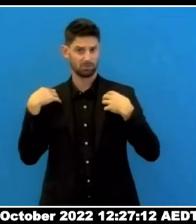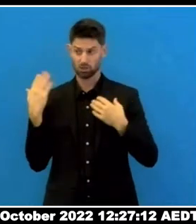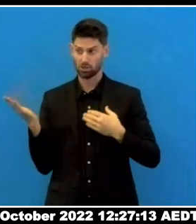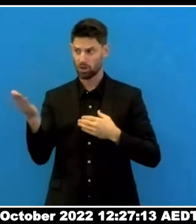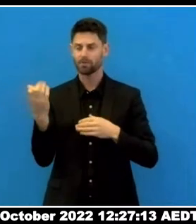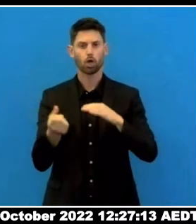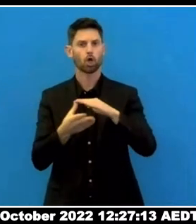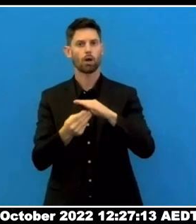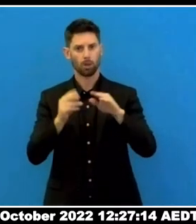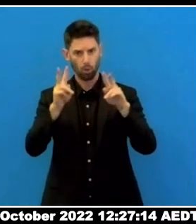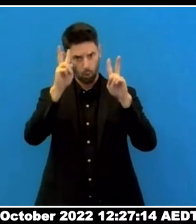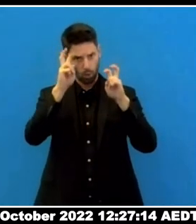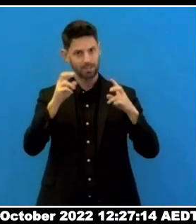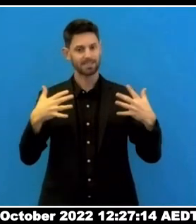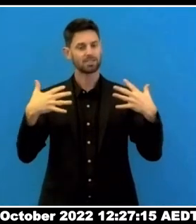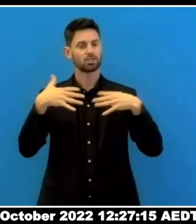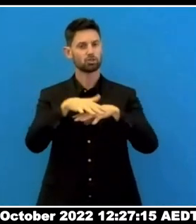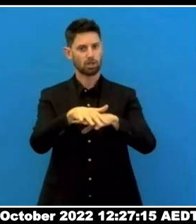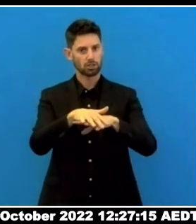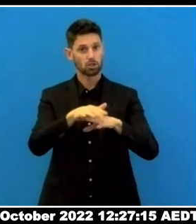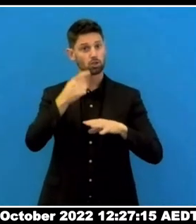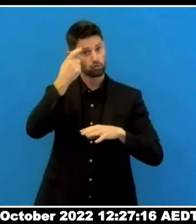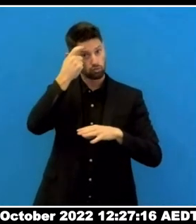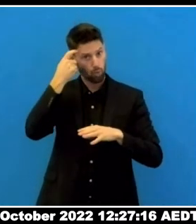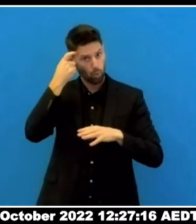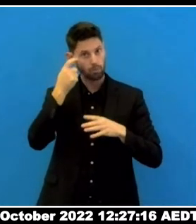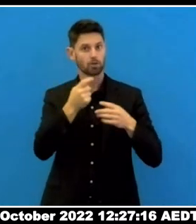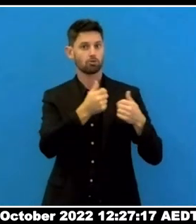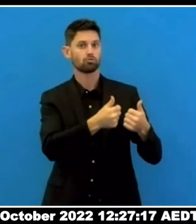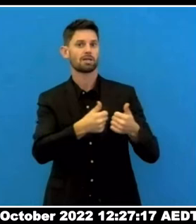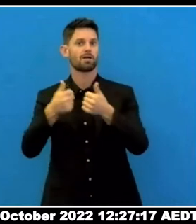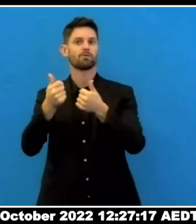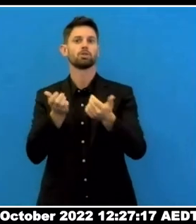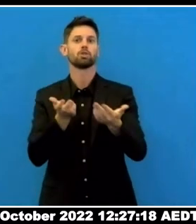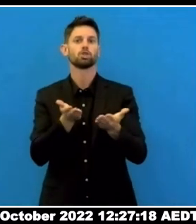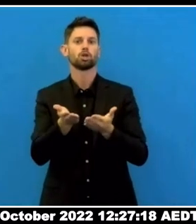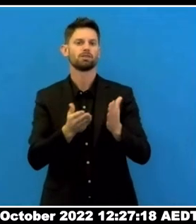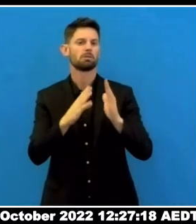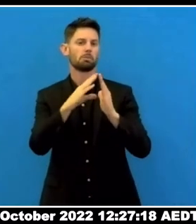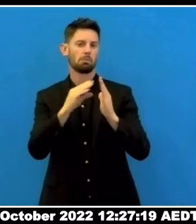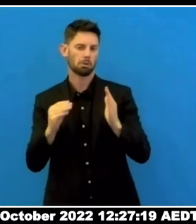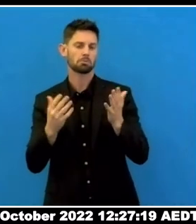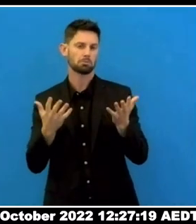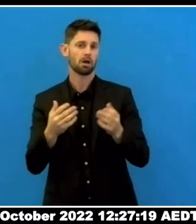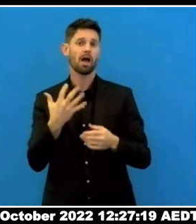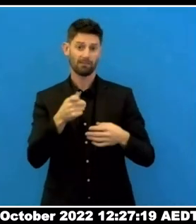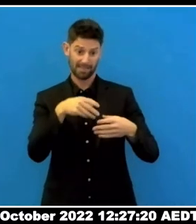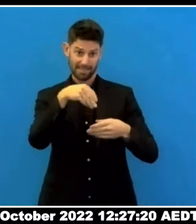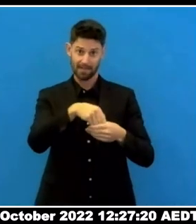of the integrated trauma recovery service model or the framework. There's four recovery goals in that.